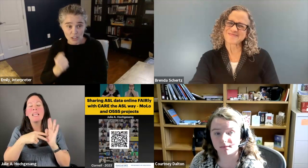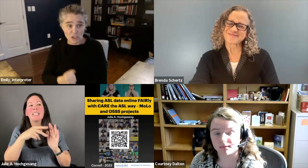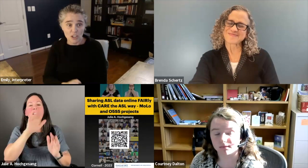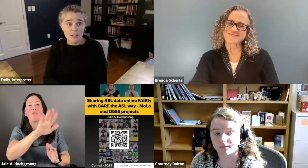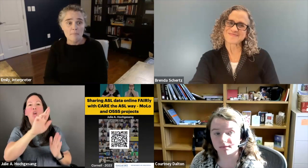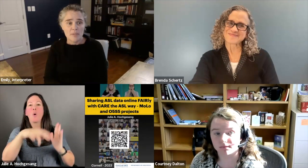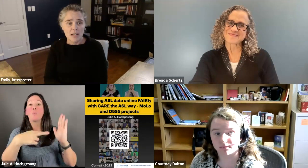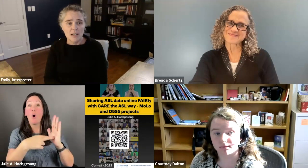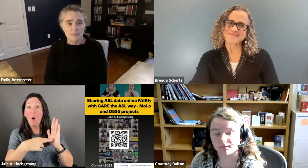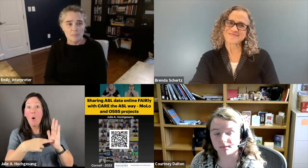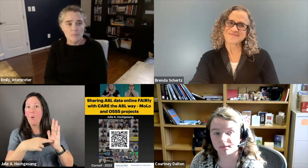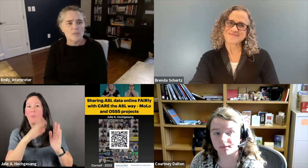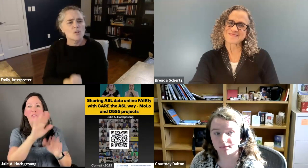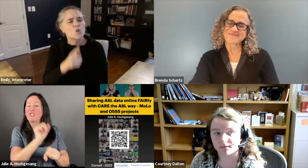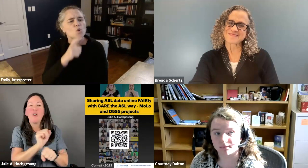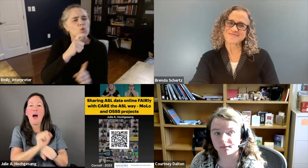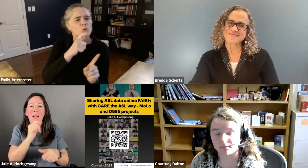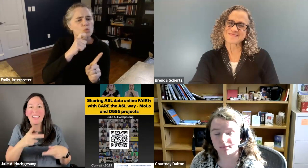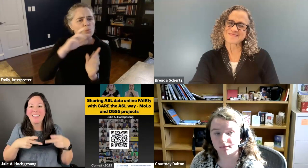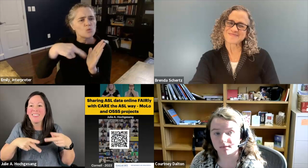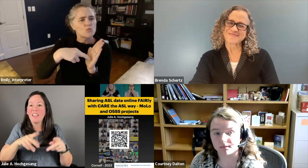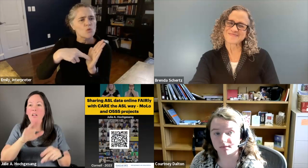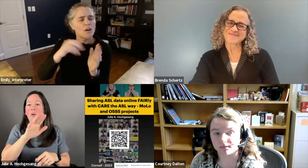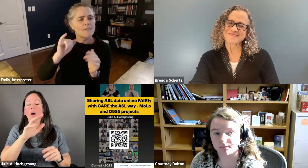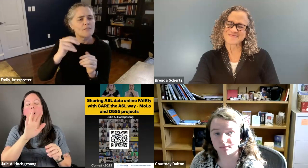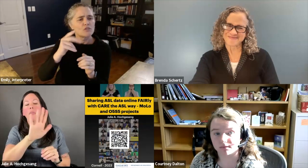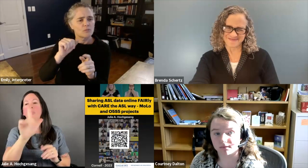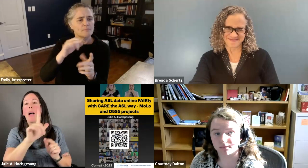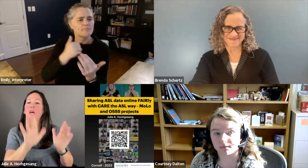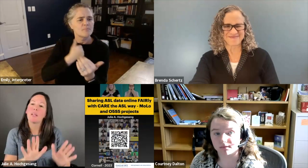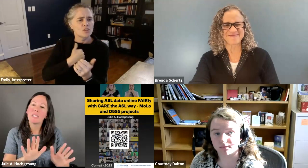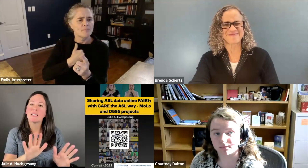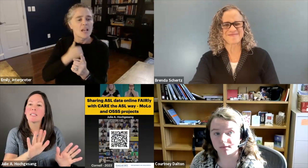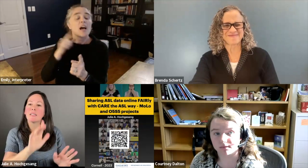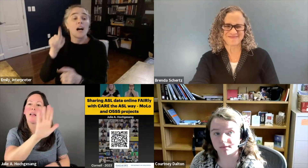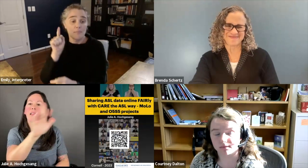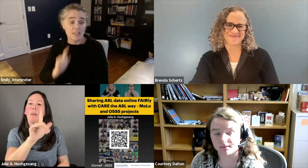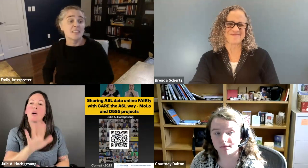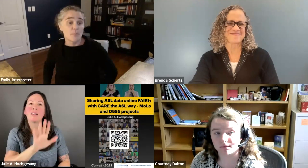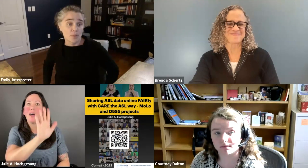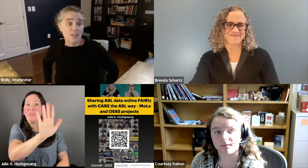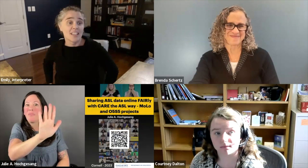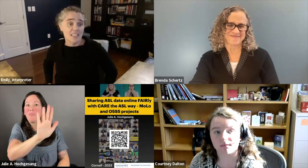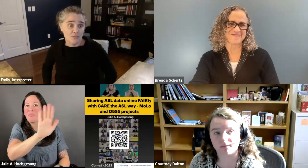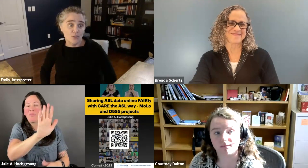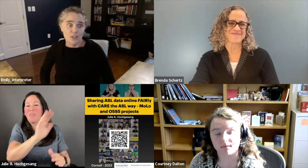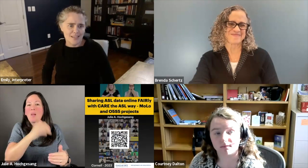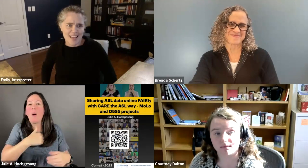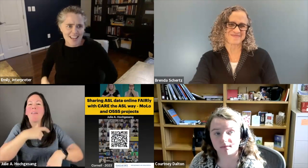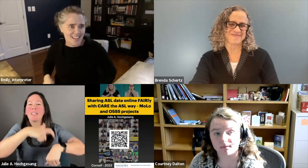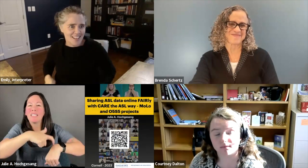infrastructure but the Librarians of course they